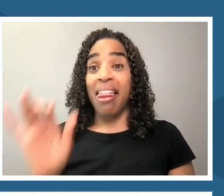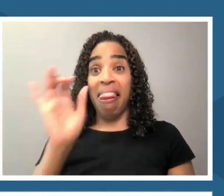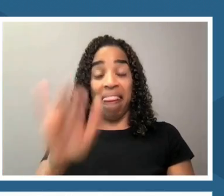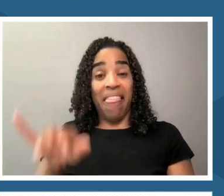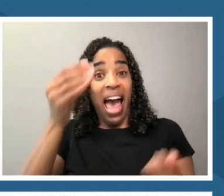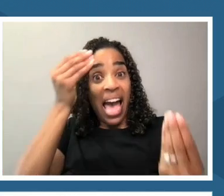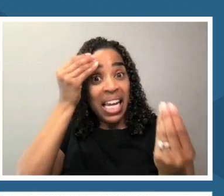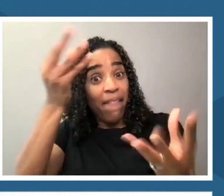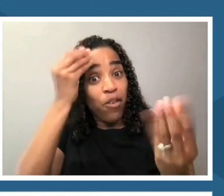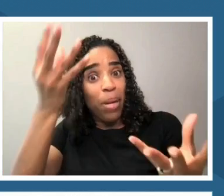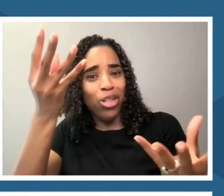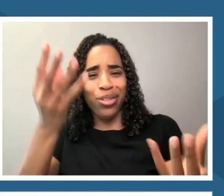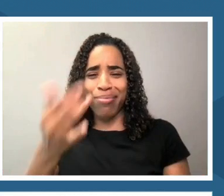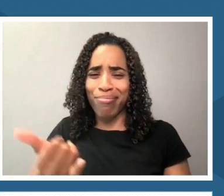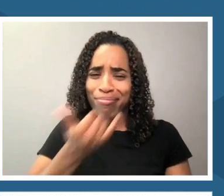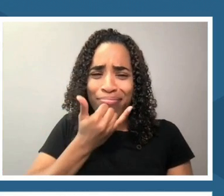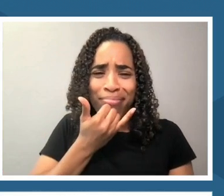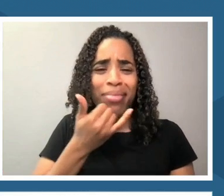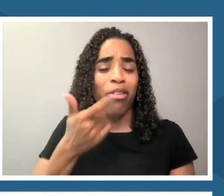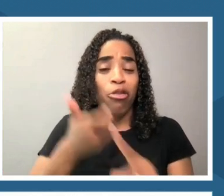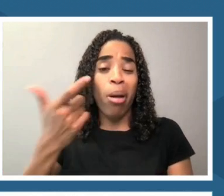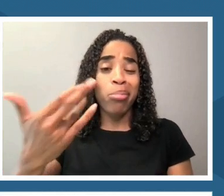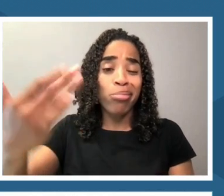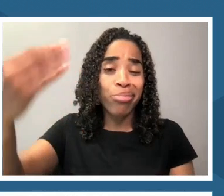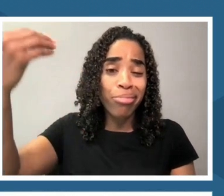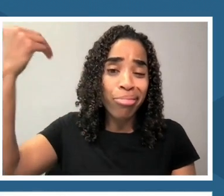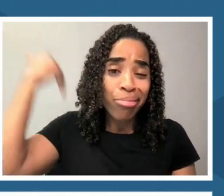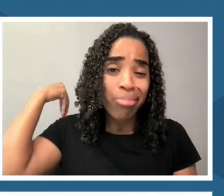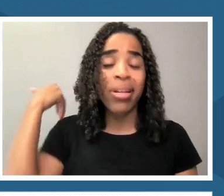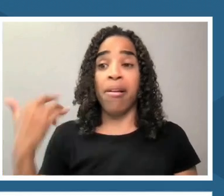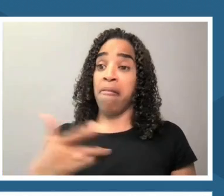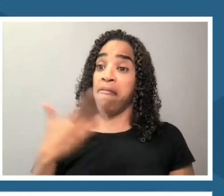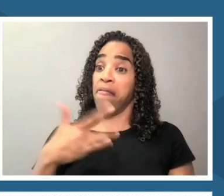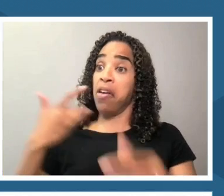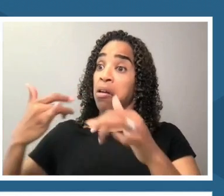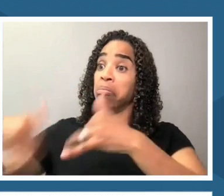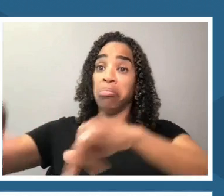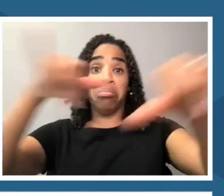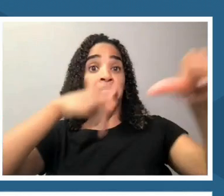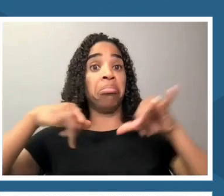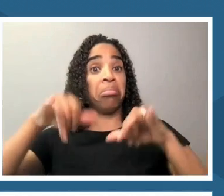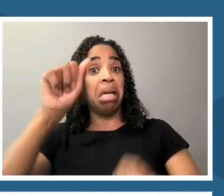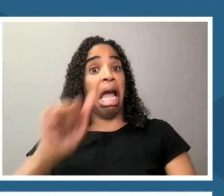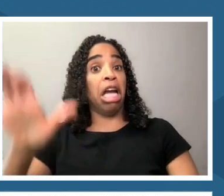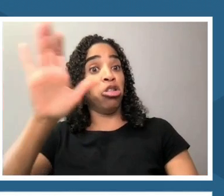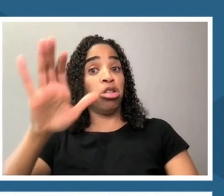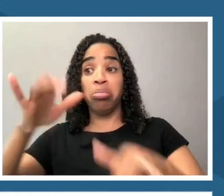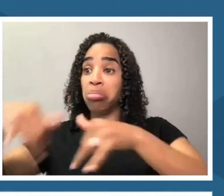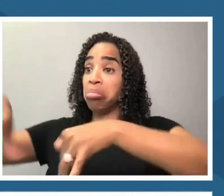generalized stereotypes that treat all asian people to be the same and a lot of